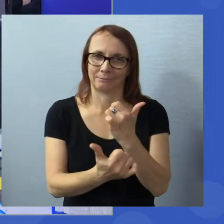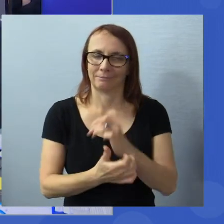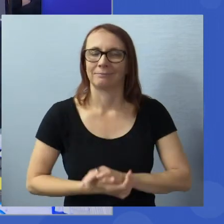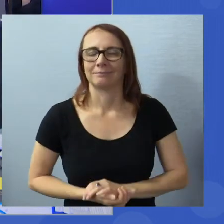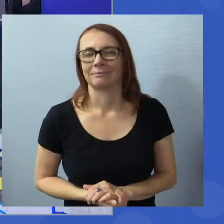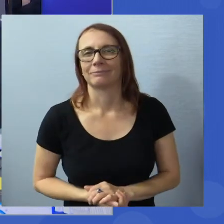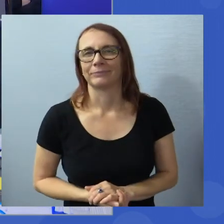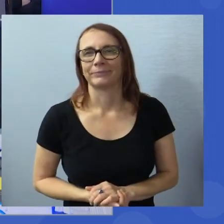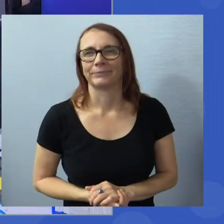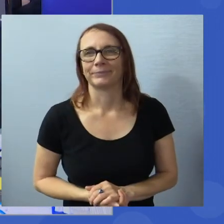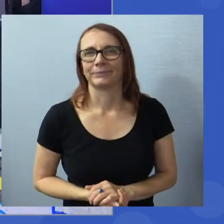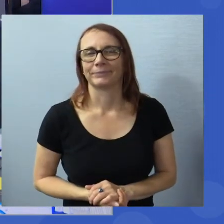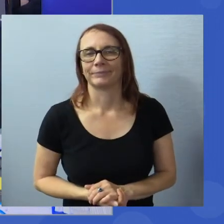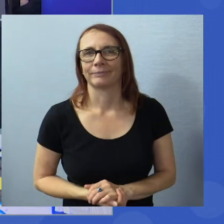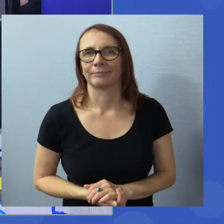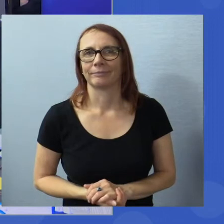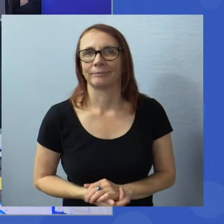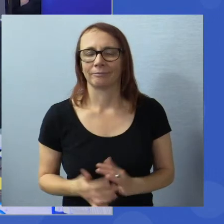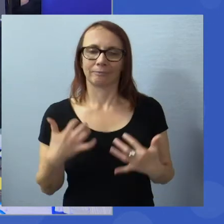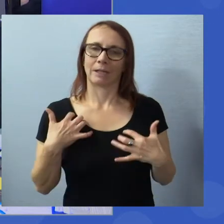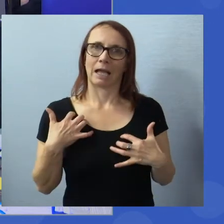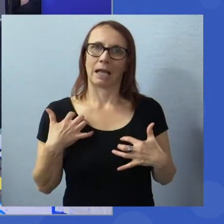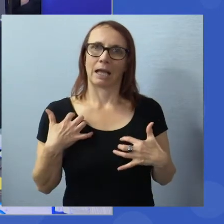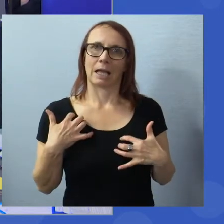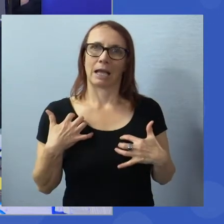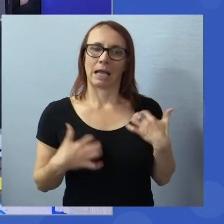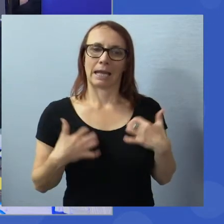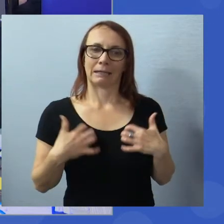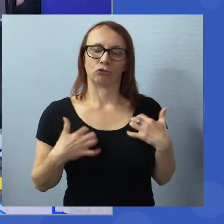so that and actually interestingly we got 105 votes for that which is higher